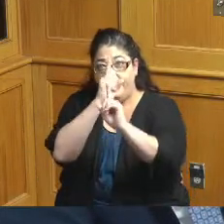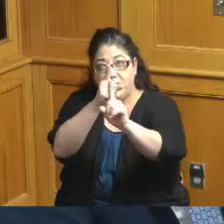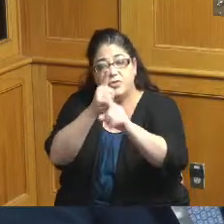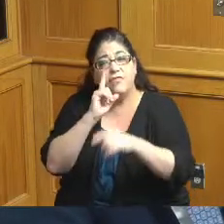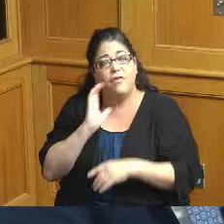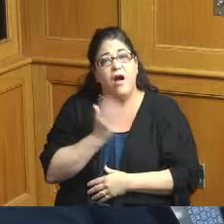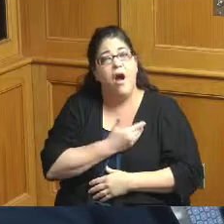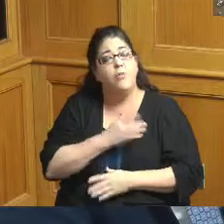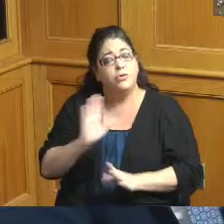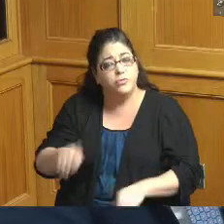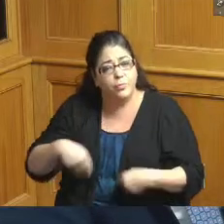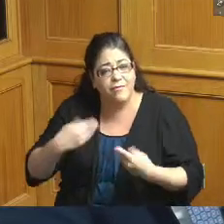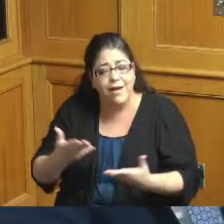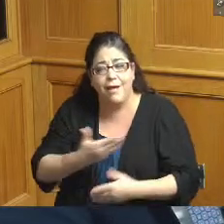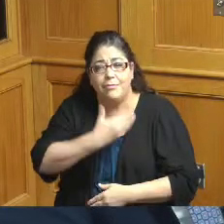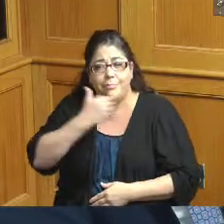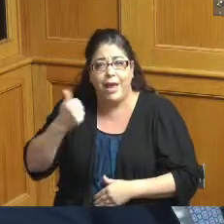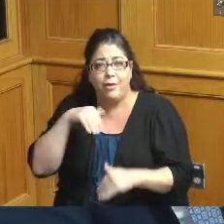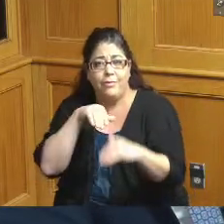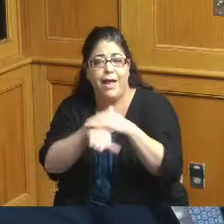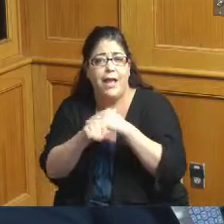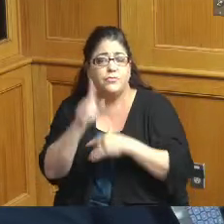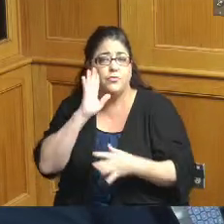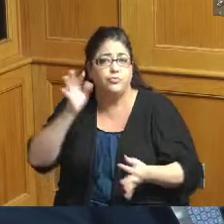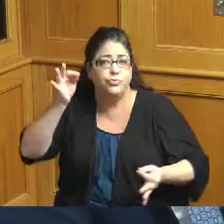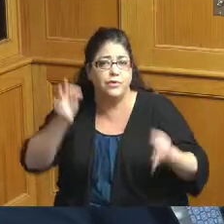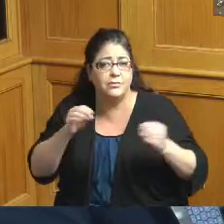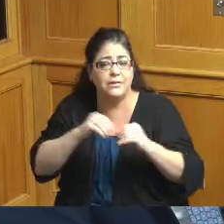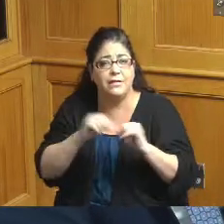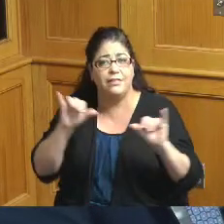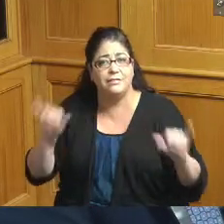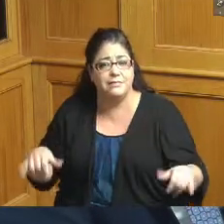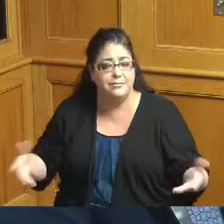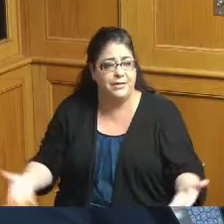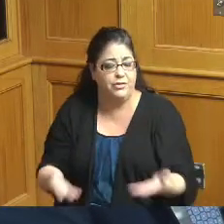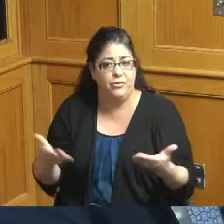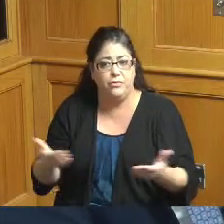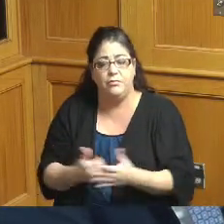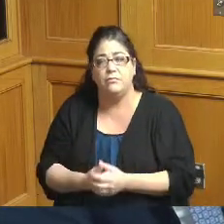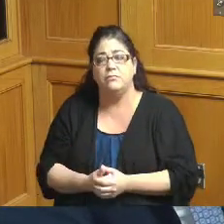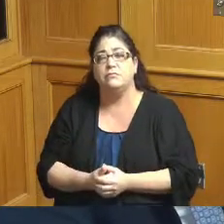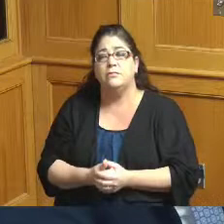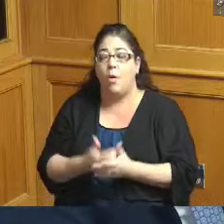for the citizens of this County our strategy for bringing them a more efficient resolution whether